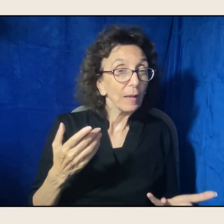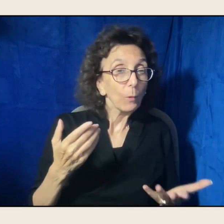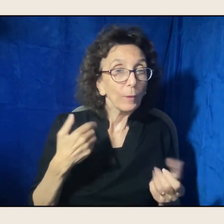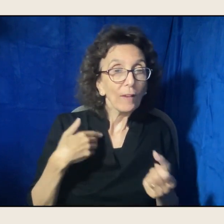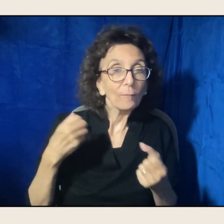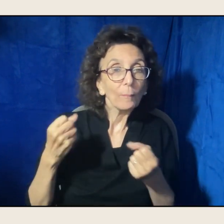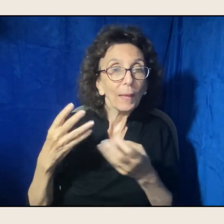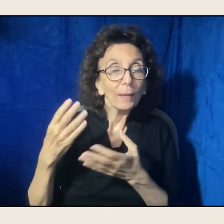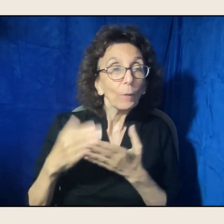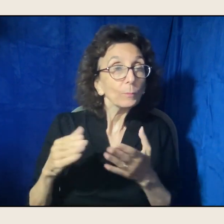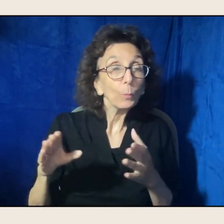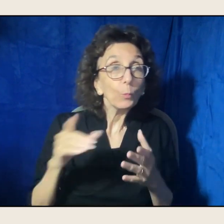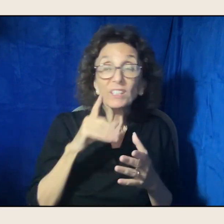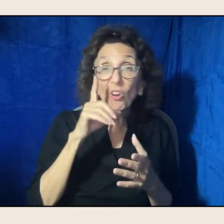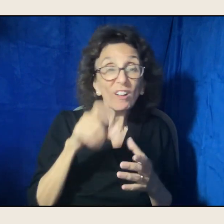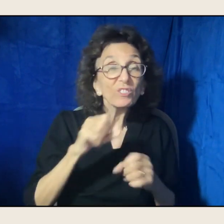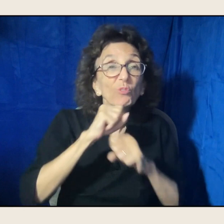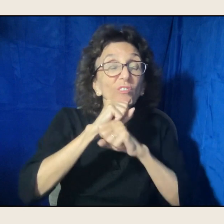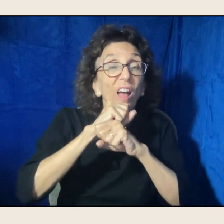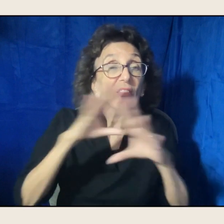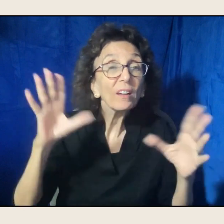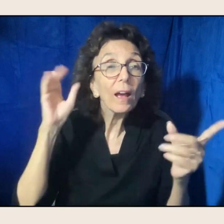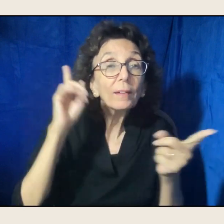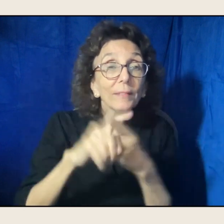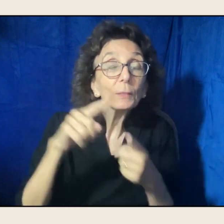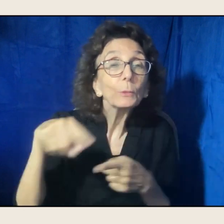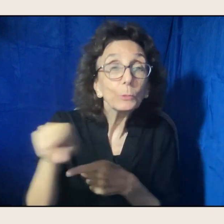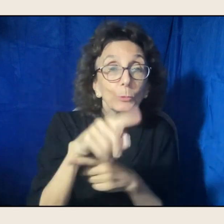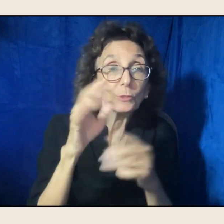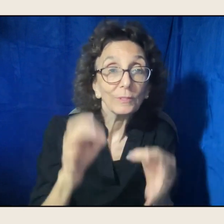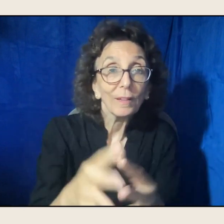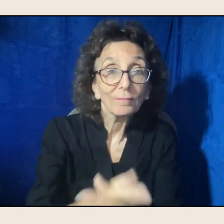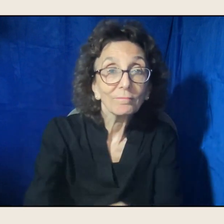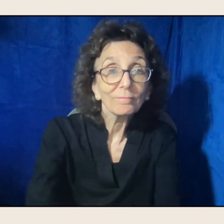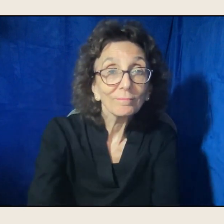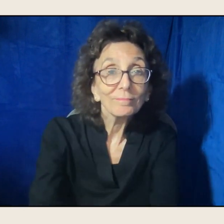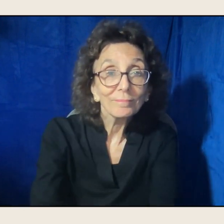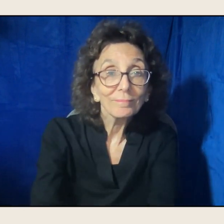until you say so, you see? And it was one of the projects